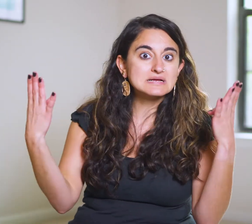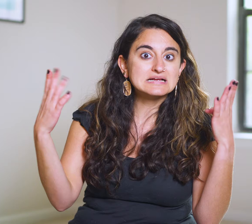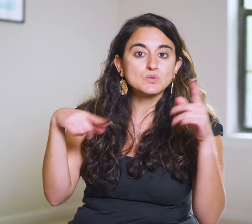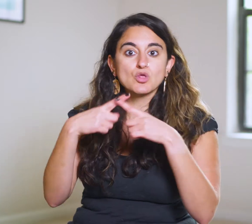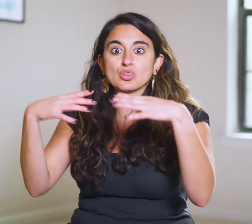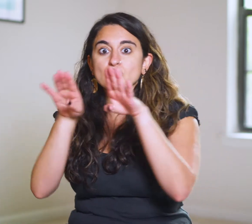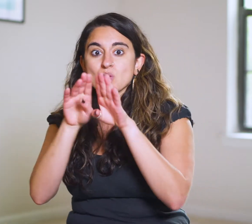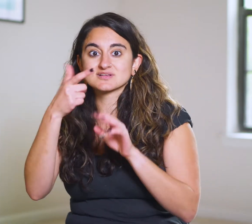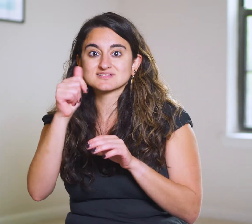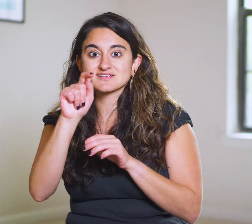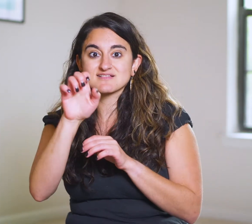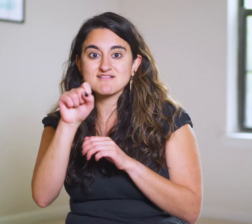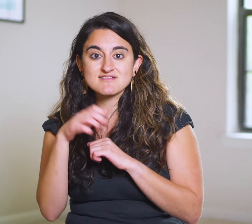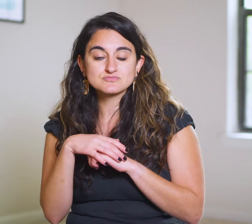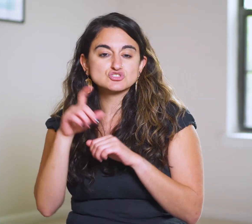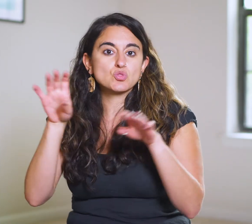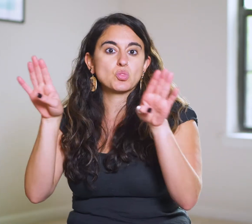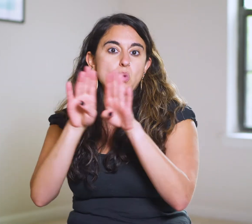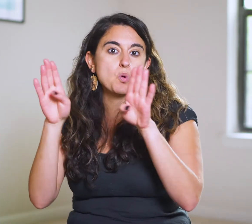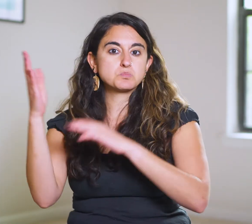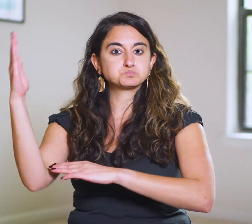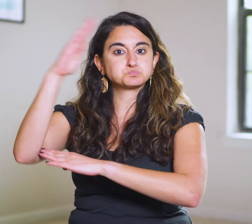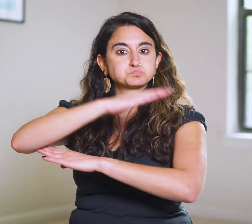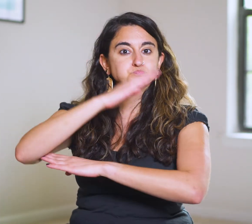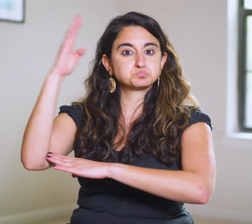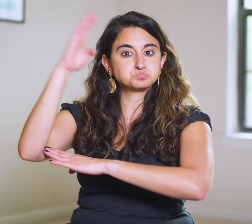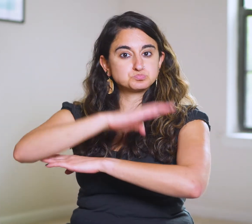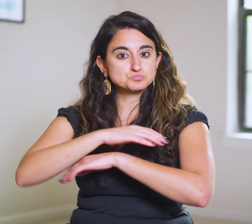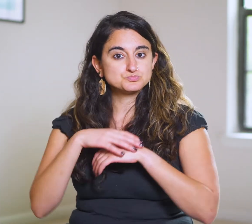and close the gates; they should be closed most of the day.